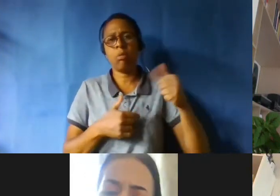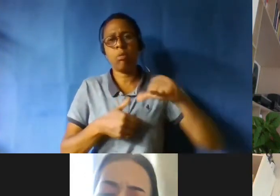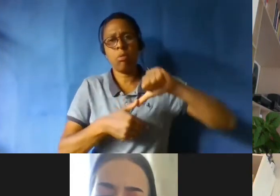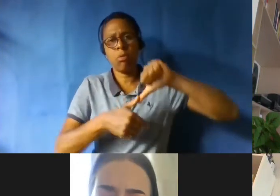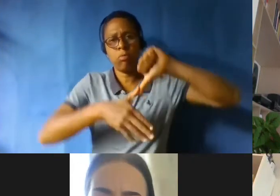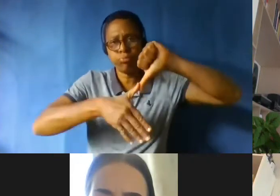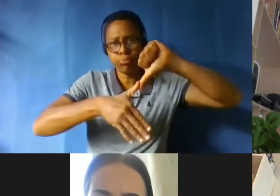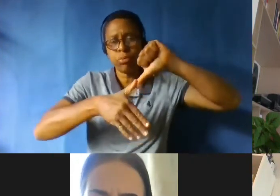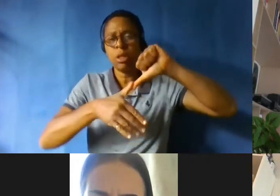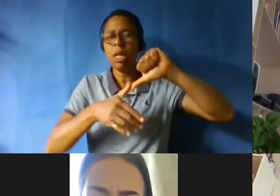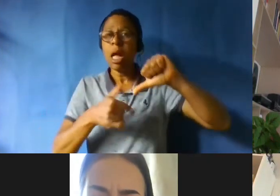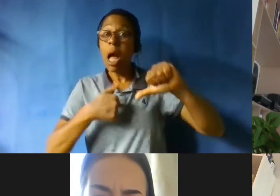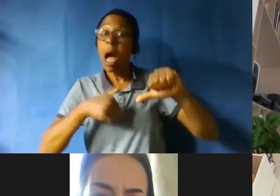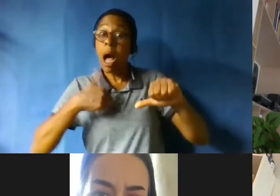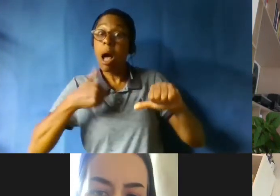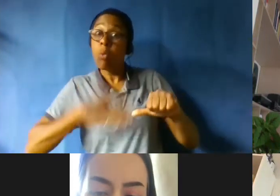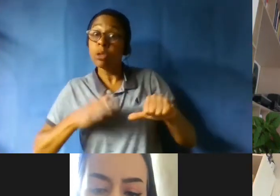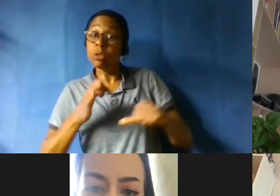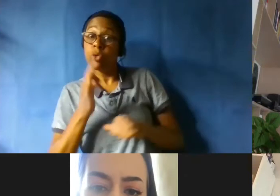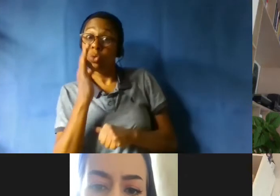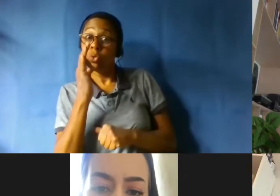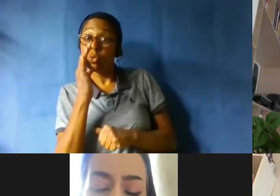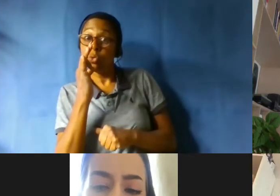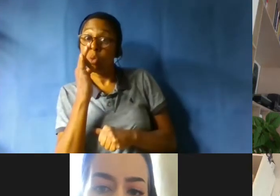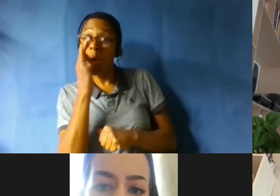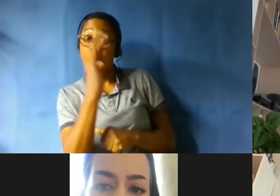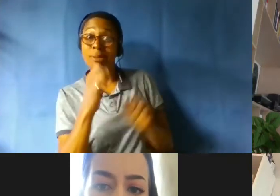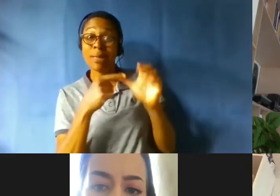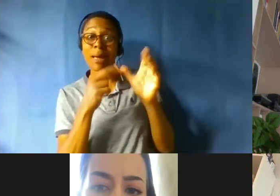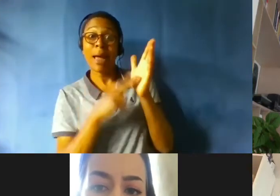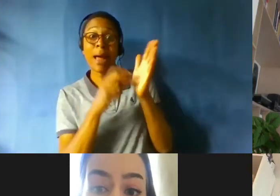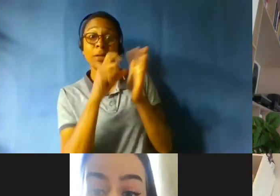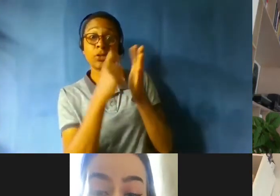it and Andrea presenter and I really wanted to hear